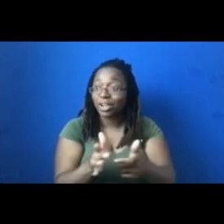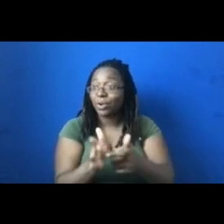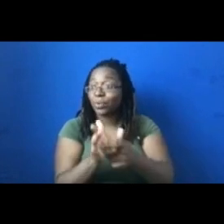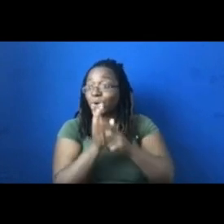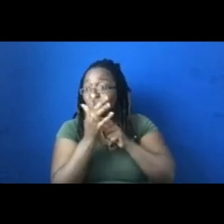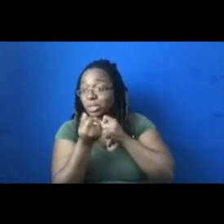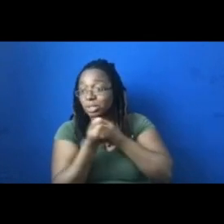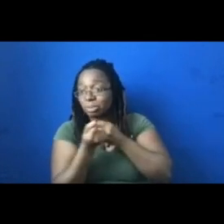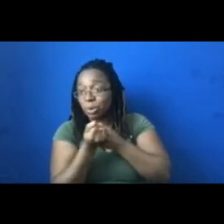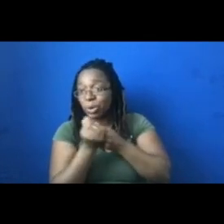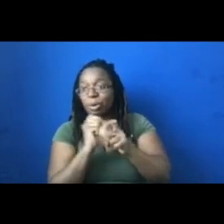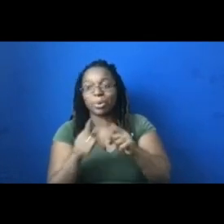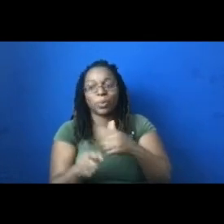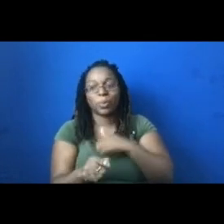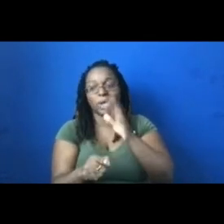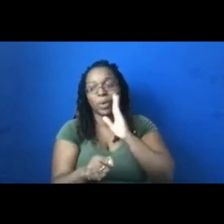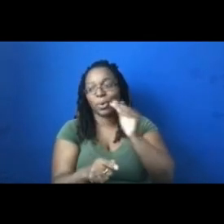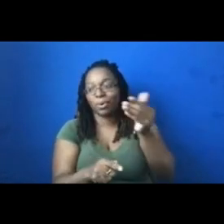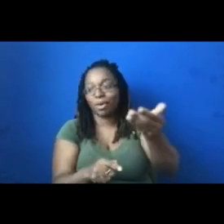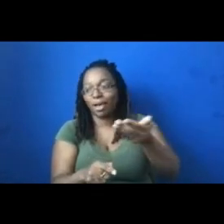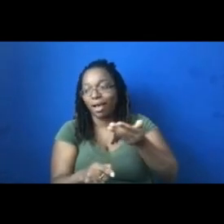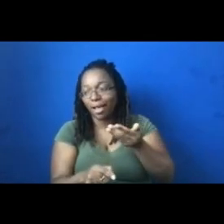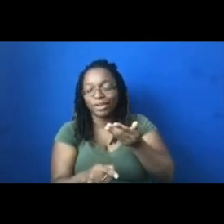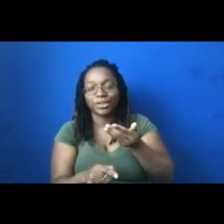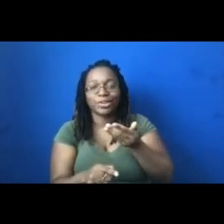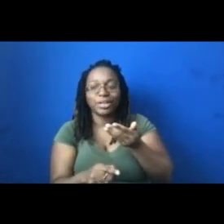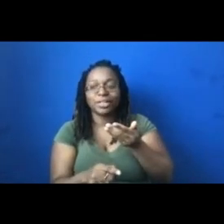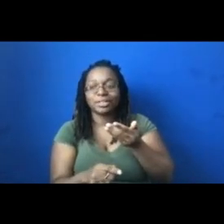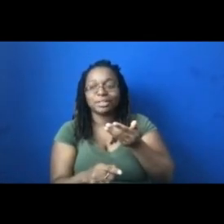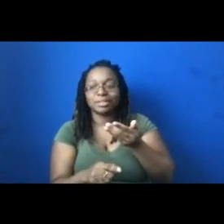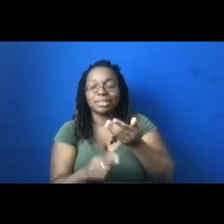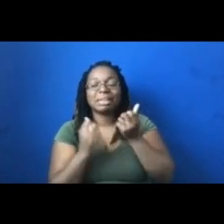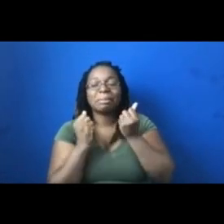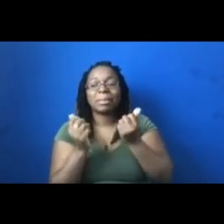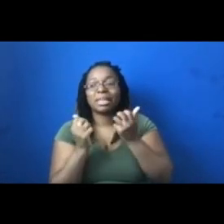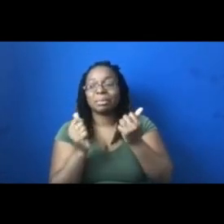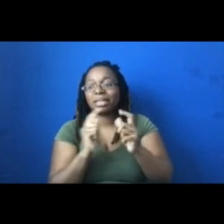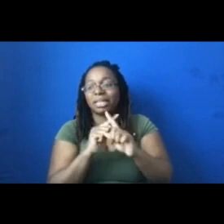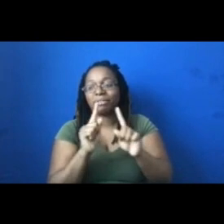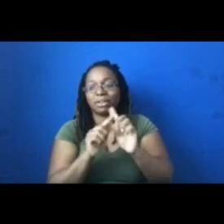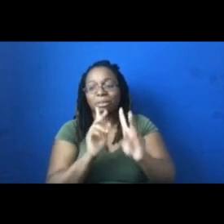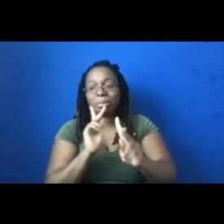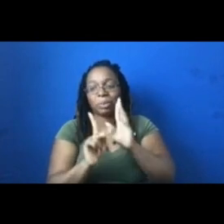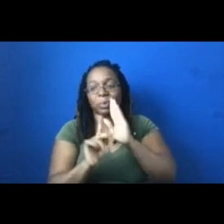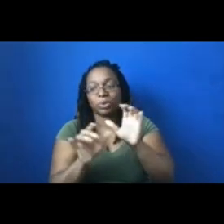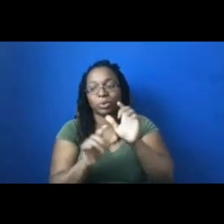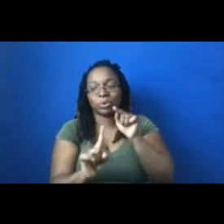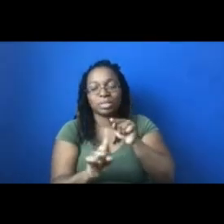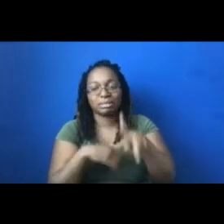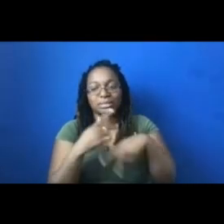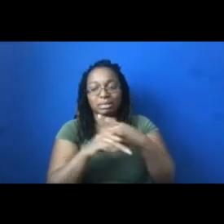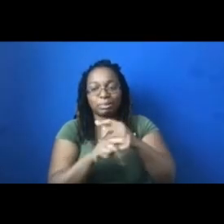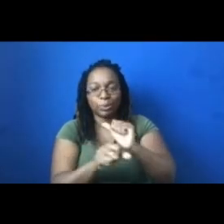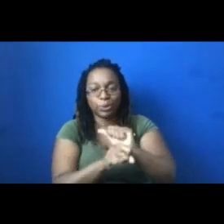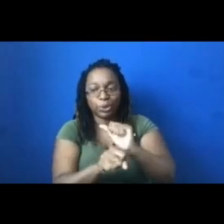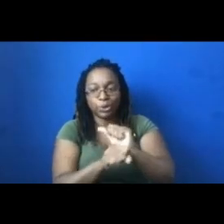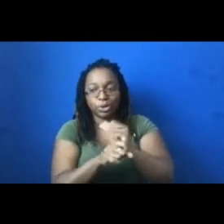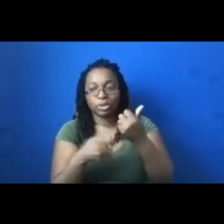gonna hire, in this case, this partnership is going to hire many, many people to do this work to implement a coastal